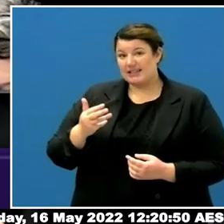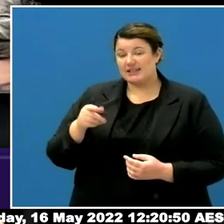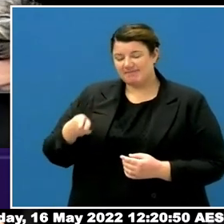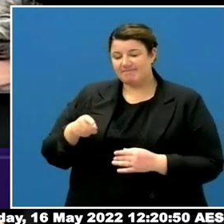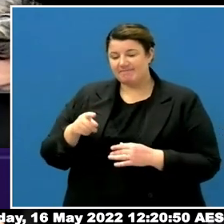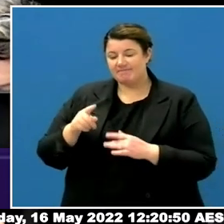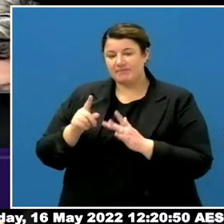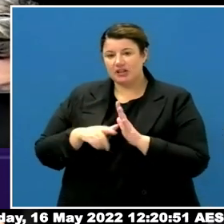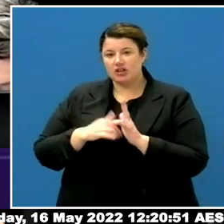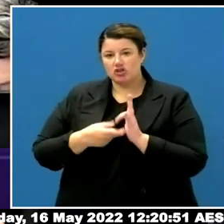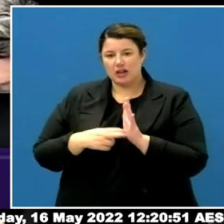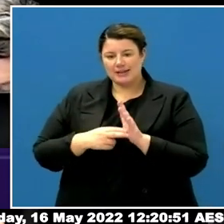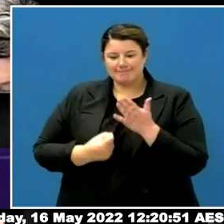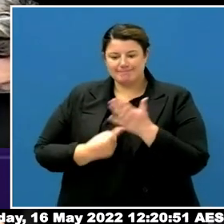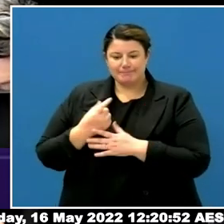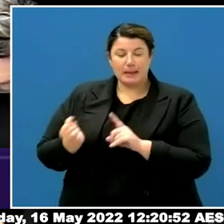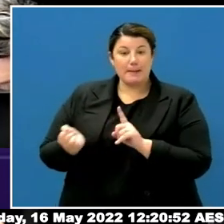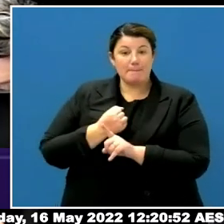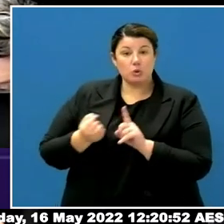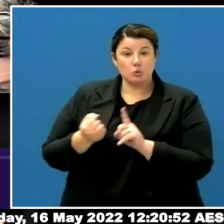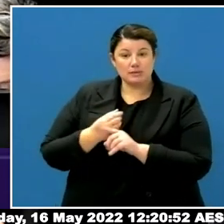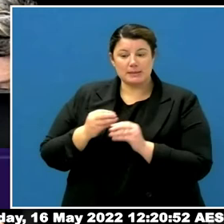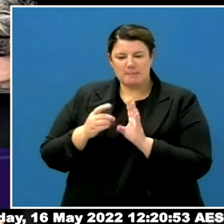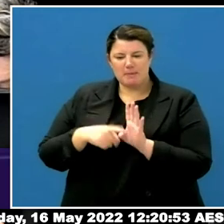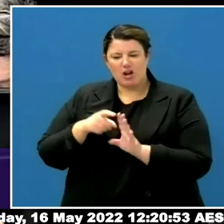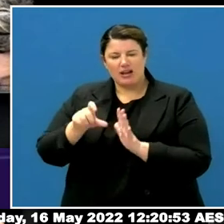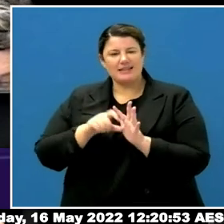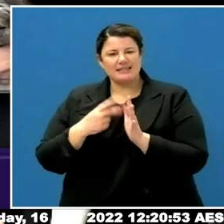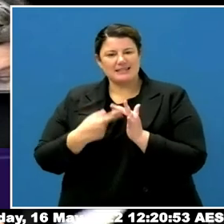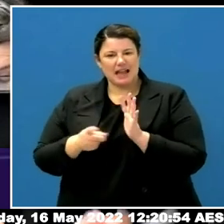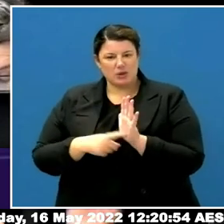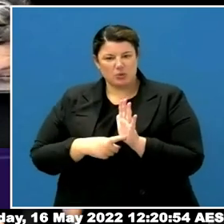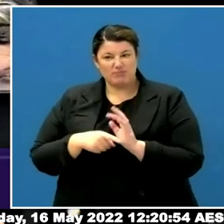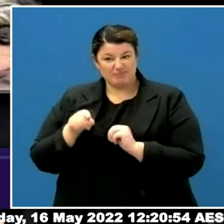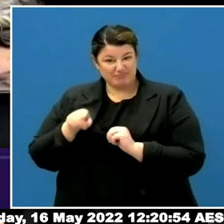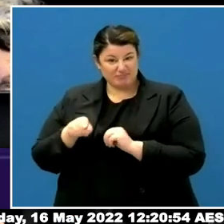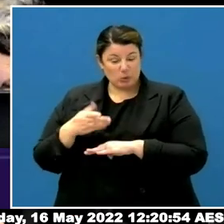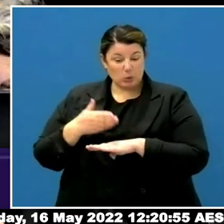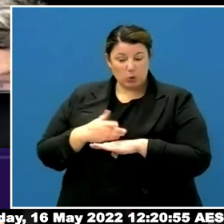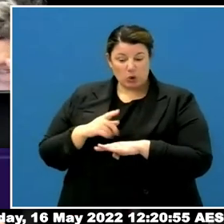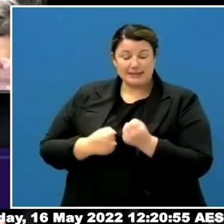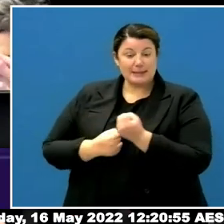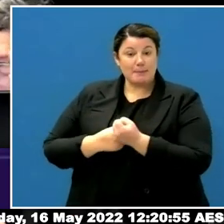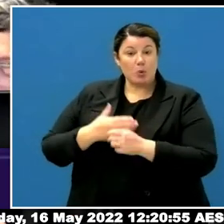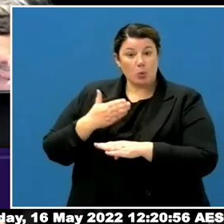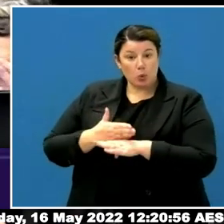Nuumaalii? SALLY: Yes. MR FOGARTY: Mr Nuumaalii was a Lifestyle Assistant who provided personal care at home?